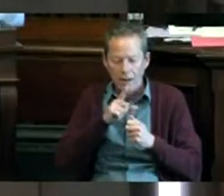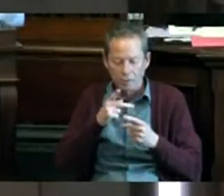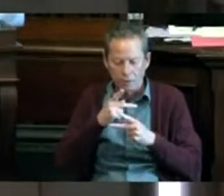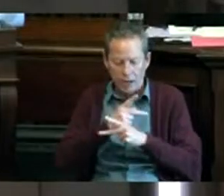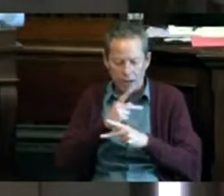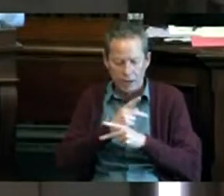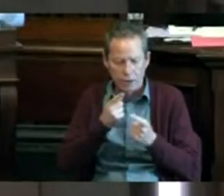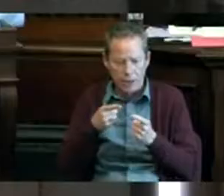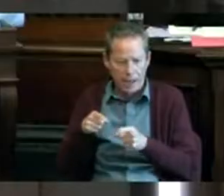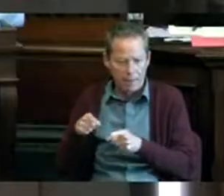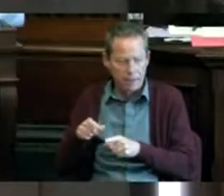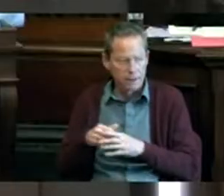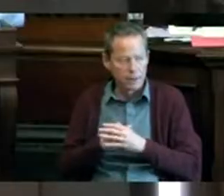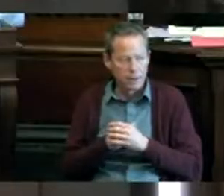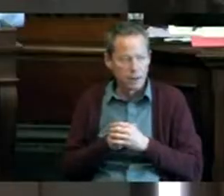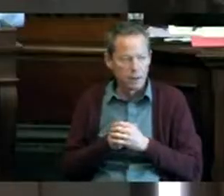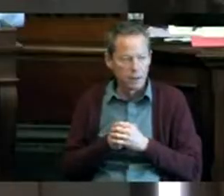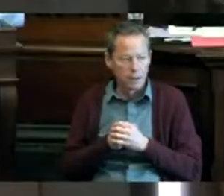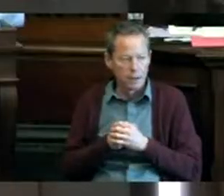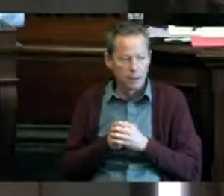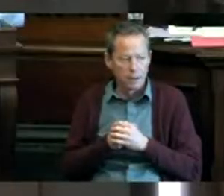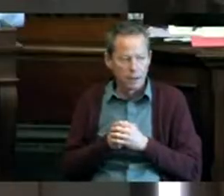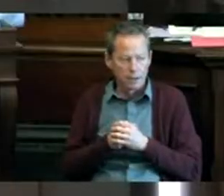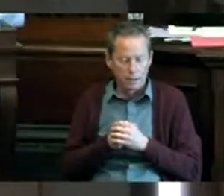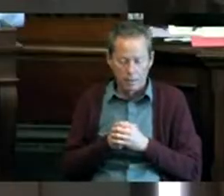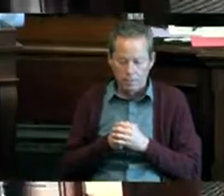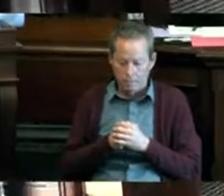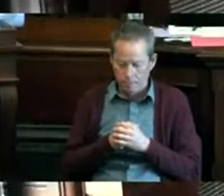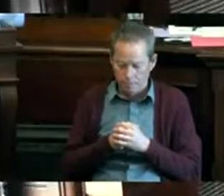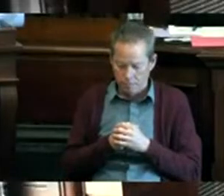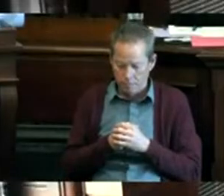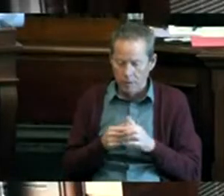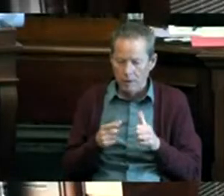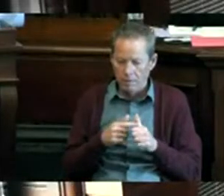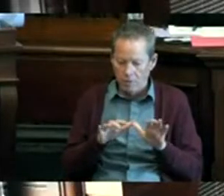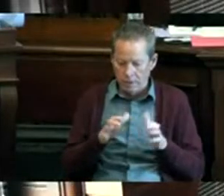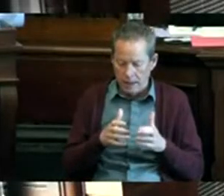just for just explain one more